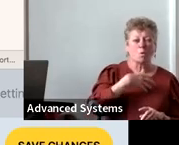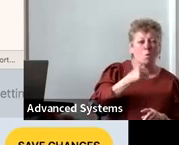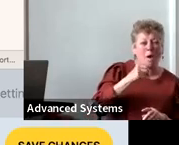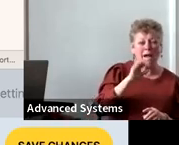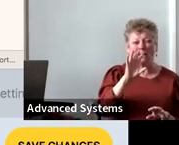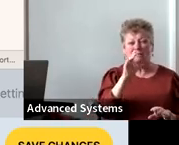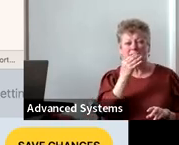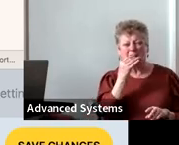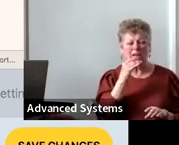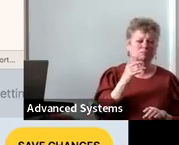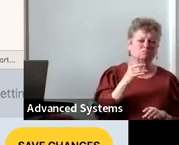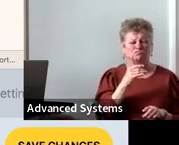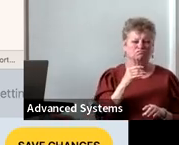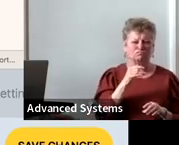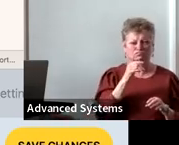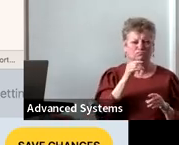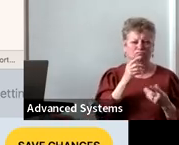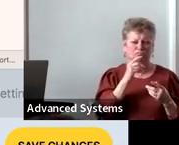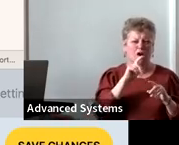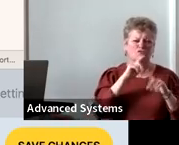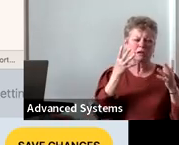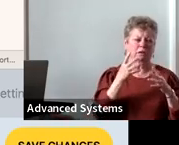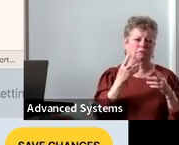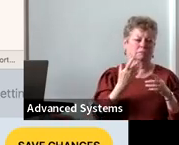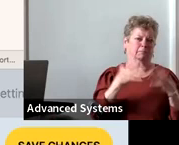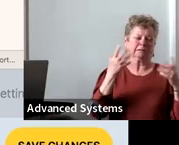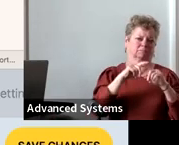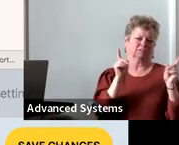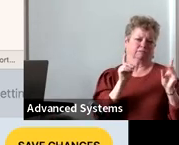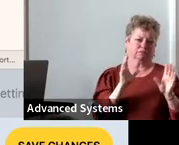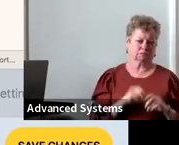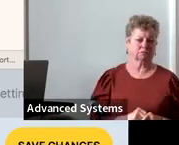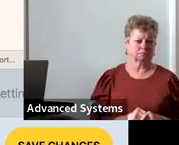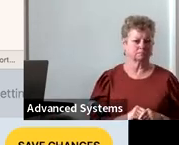aren't statistically important differences for people. So very quickly.